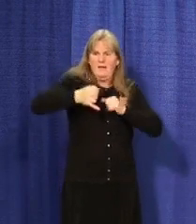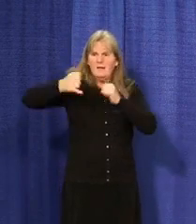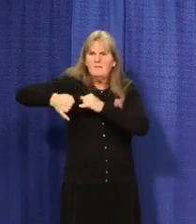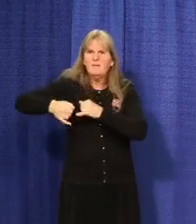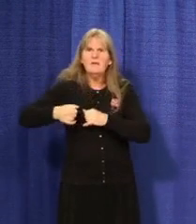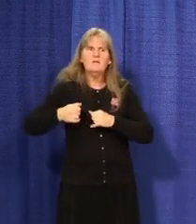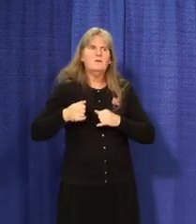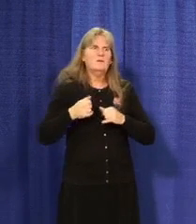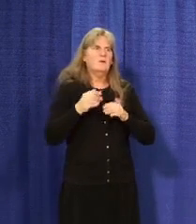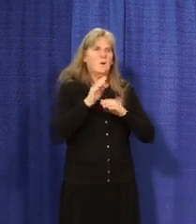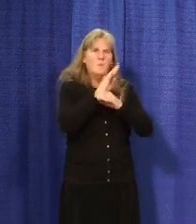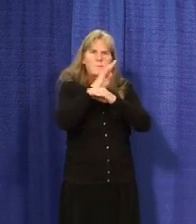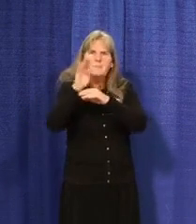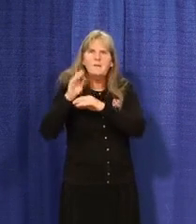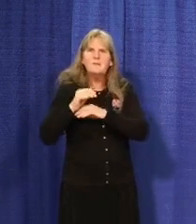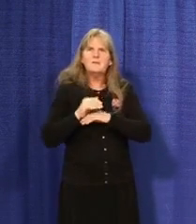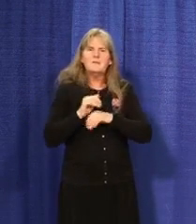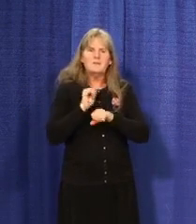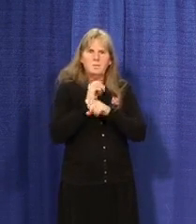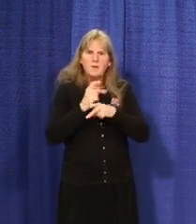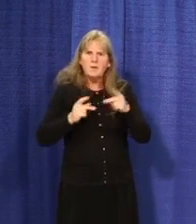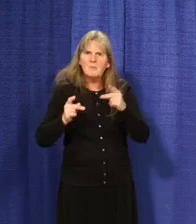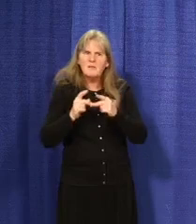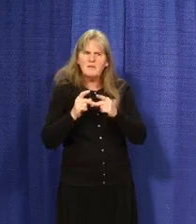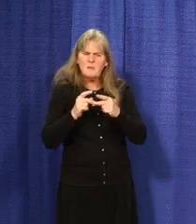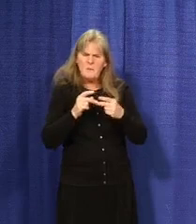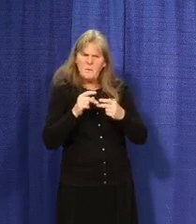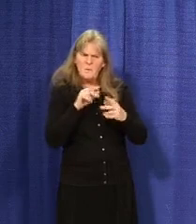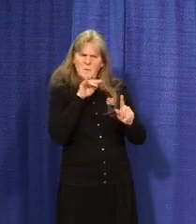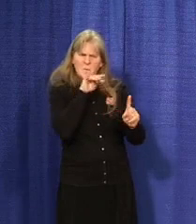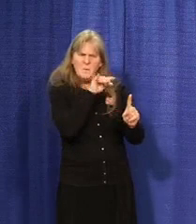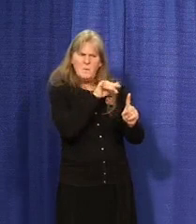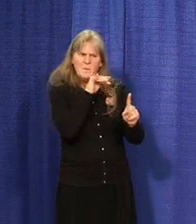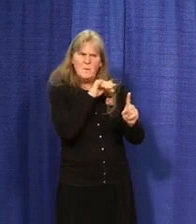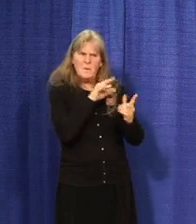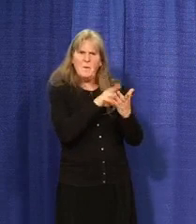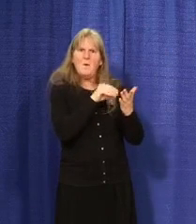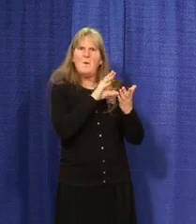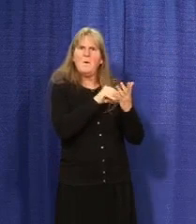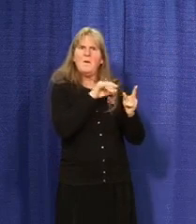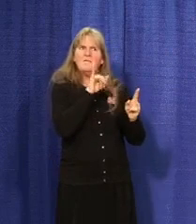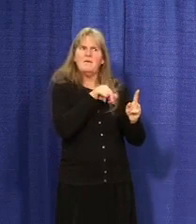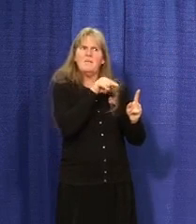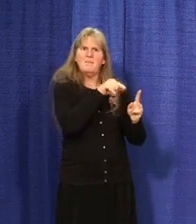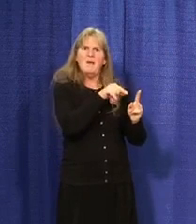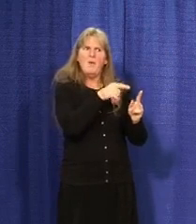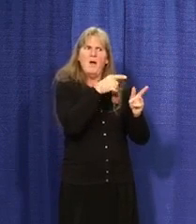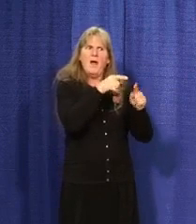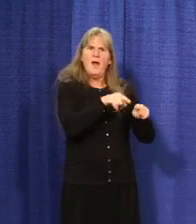and workplaces. I think we need to focus on these particular locations